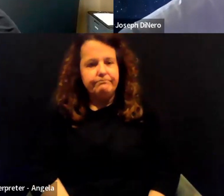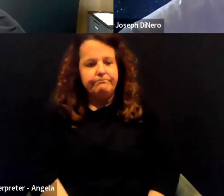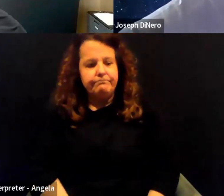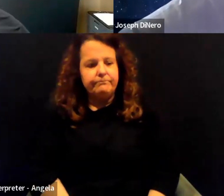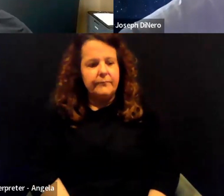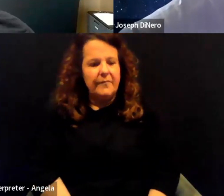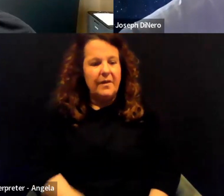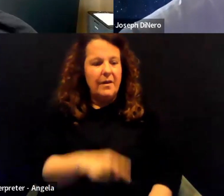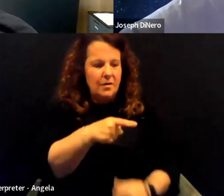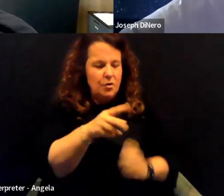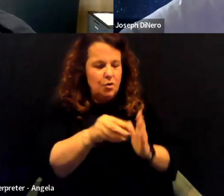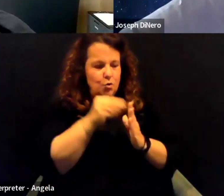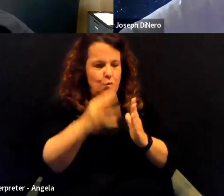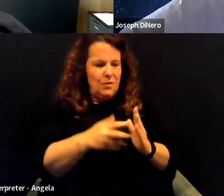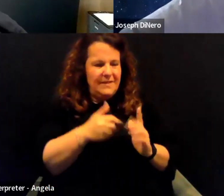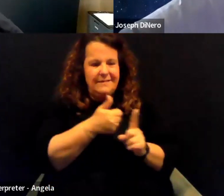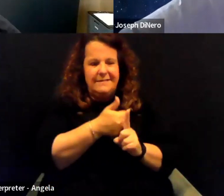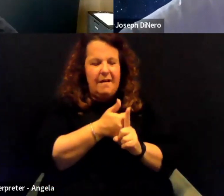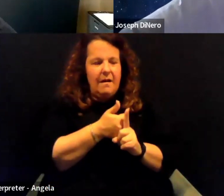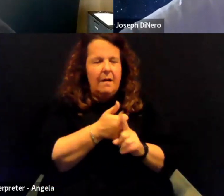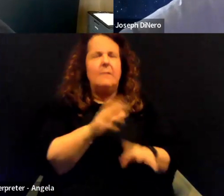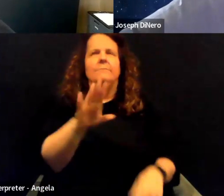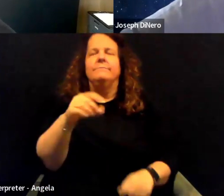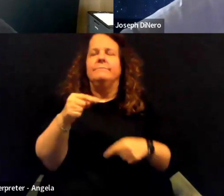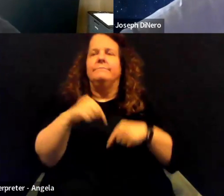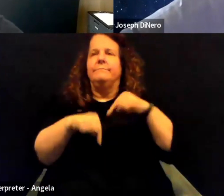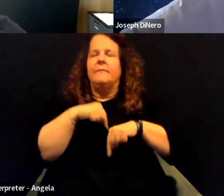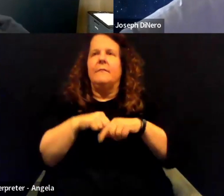getting, I had a student two years ago.